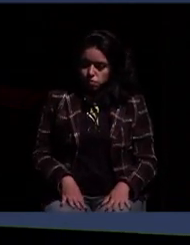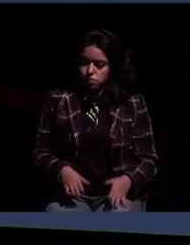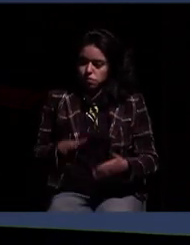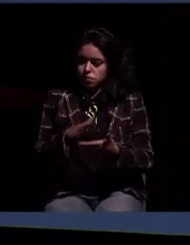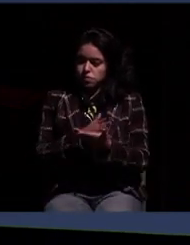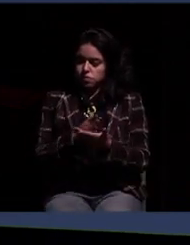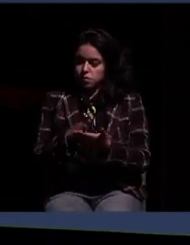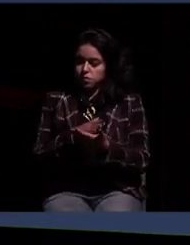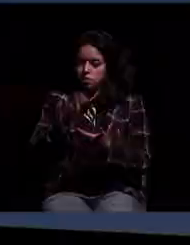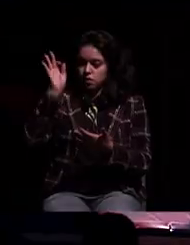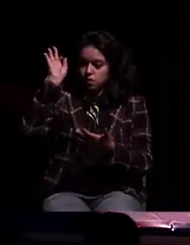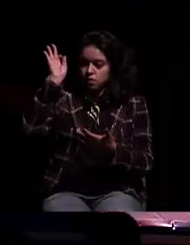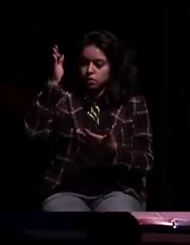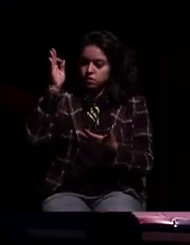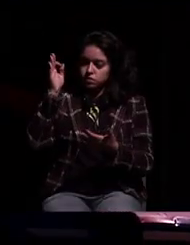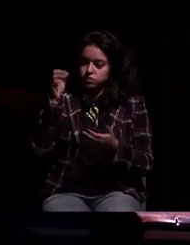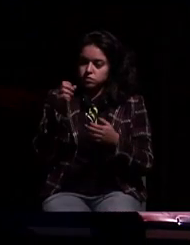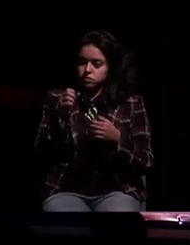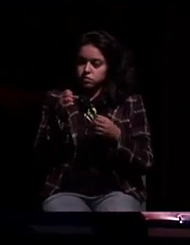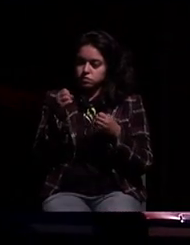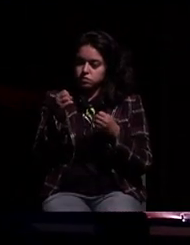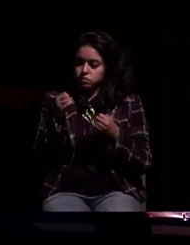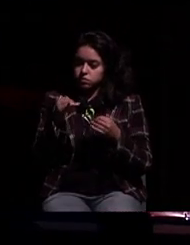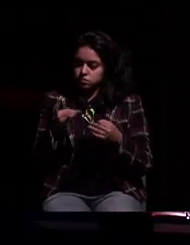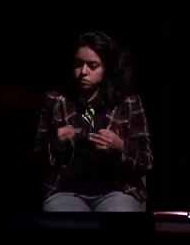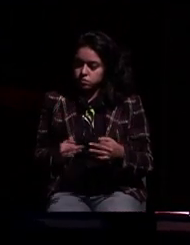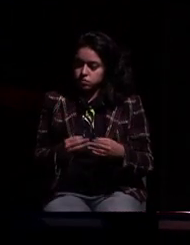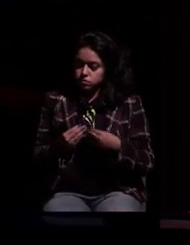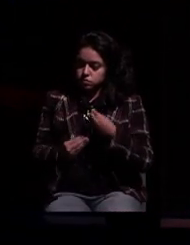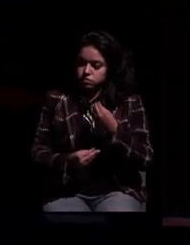explained how they see